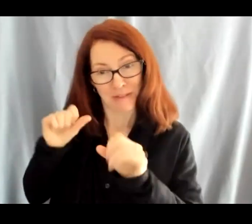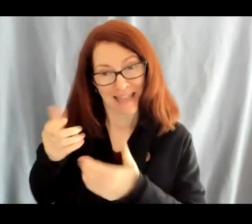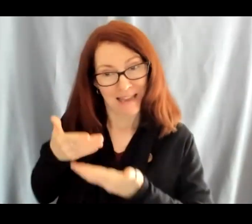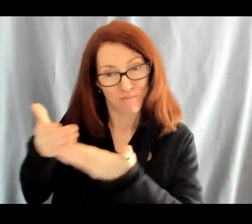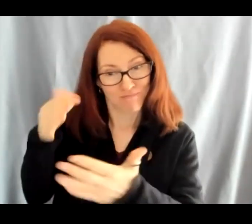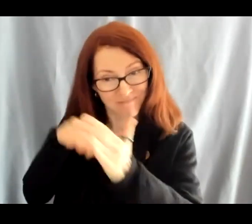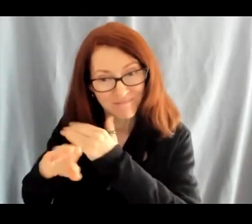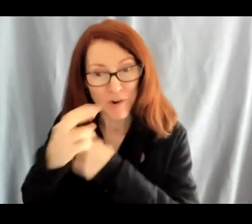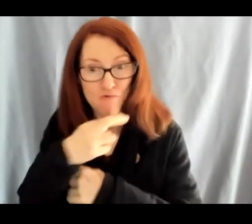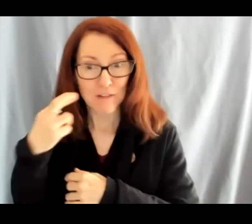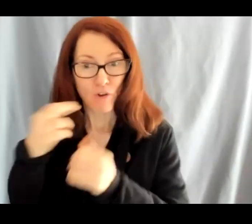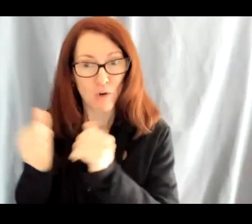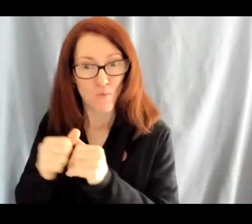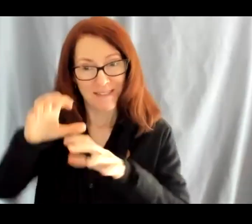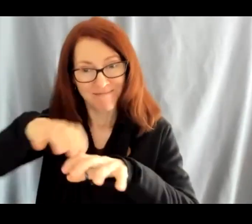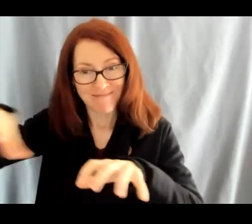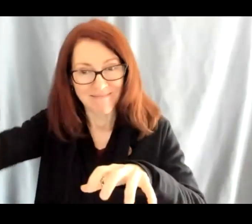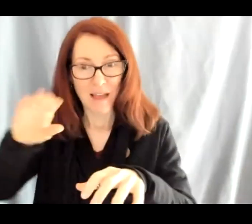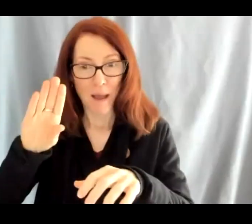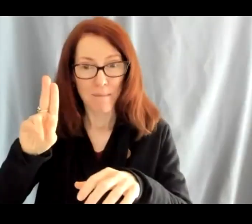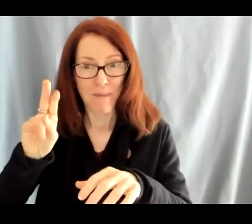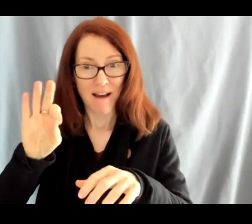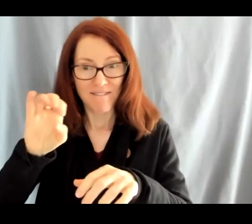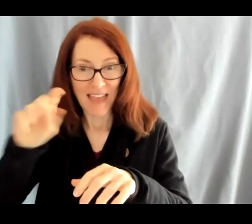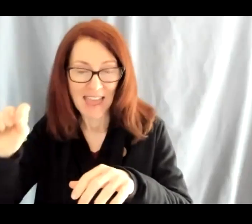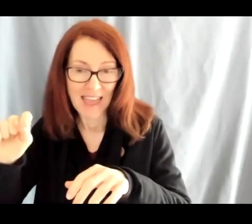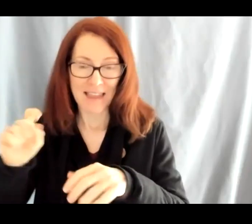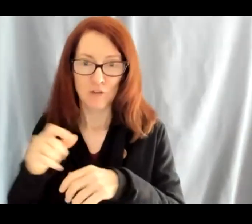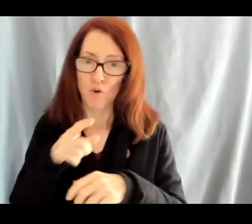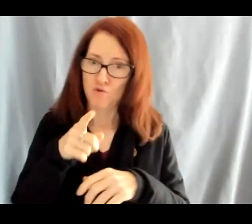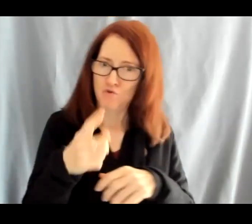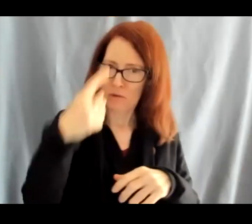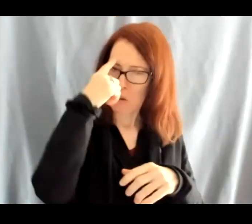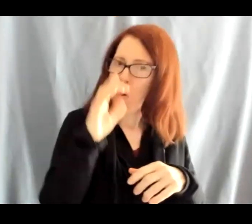that could really play into like technical and feasibility or direct threat to the health